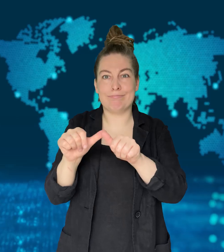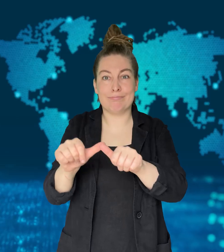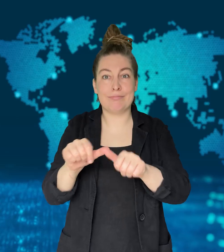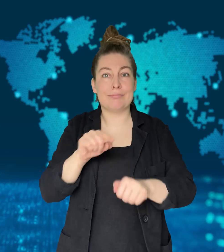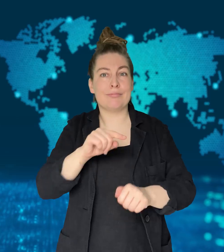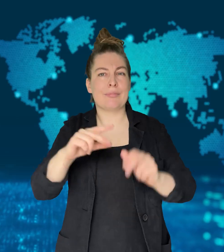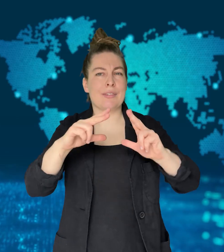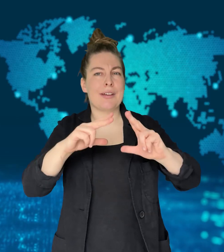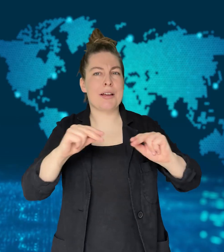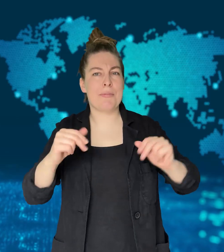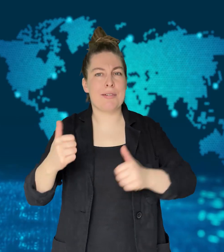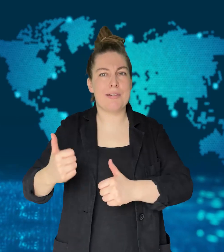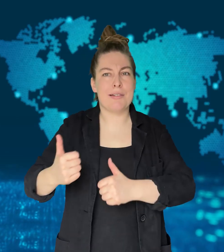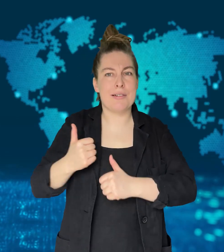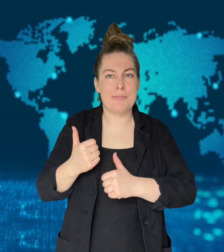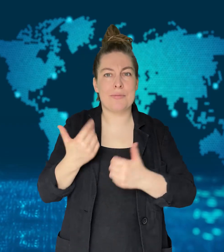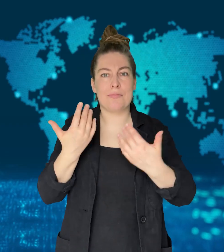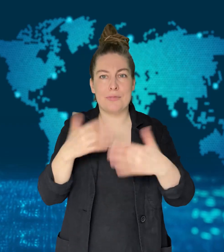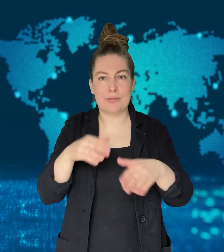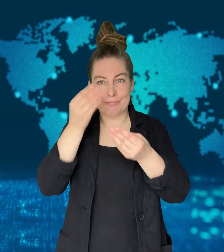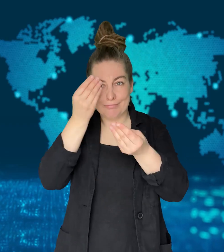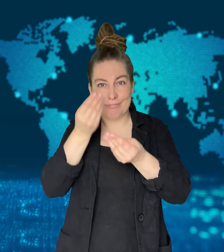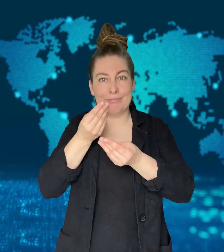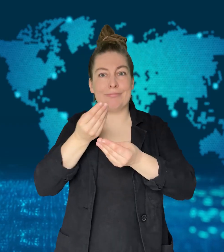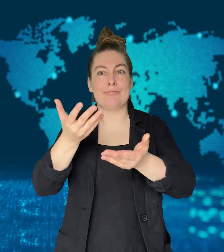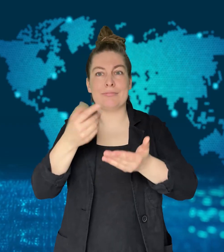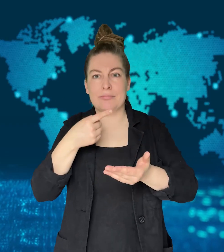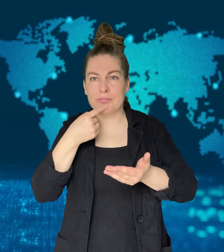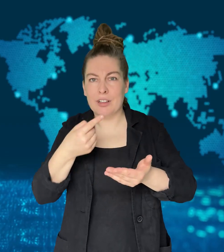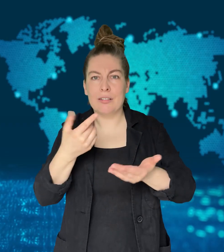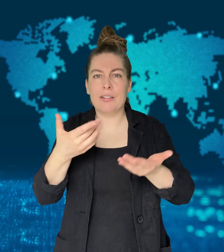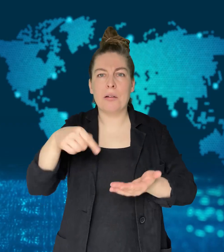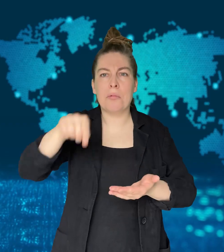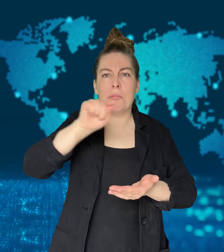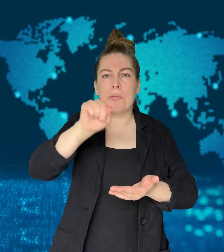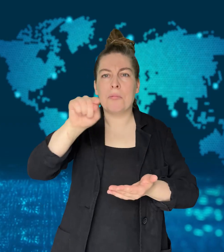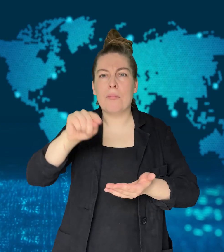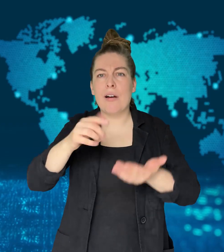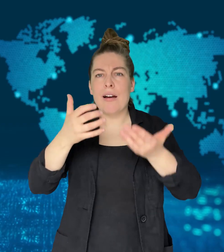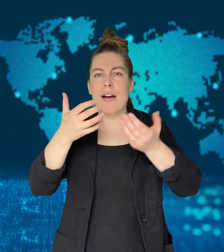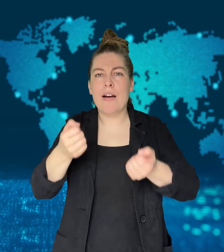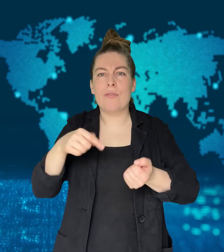The Lebanese army has announced that